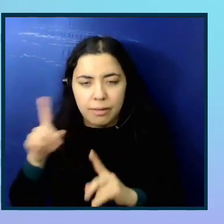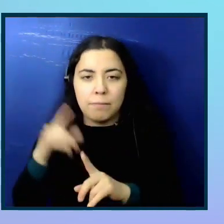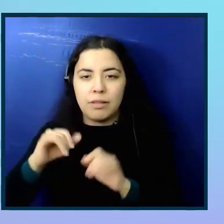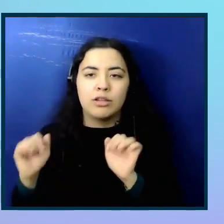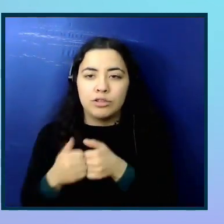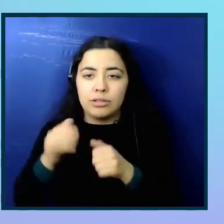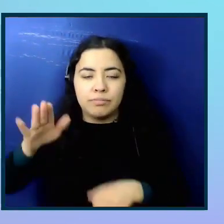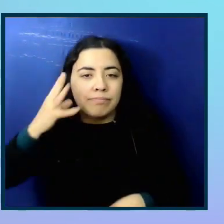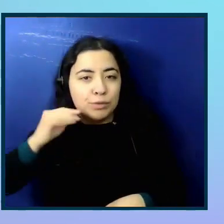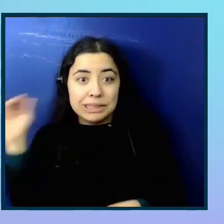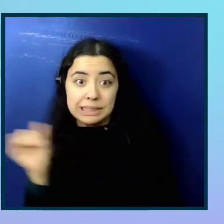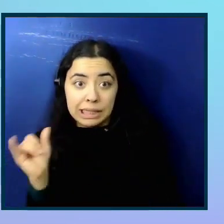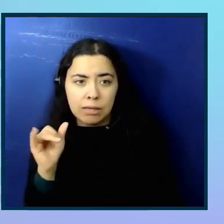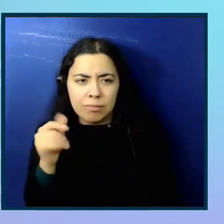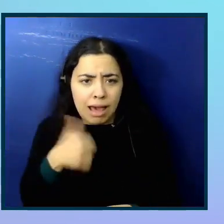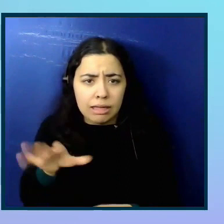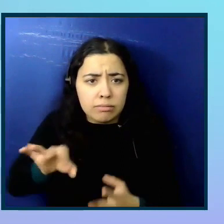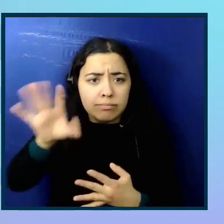any tips or takeaways around carousels.